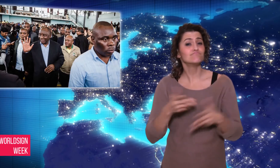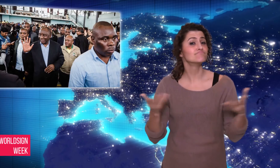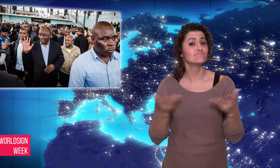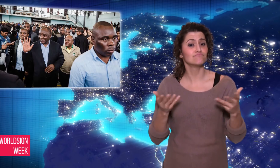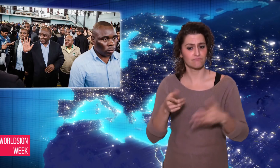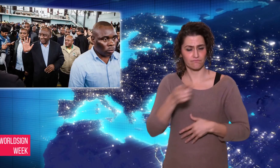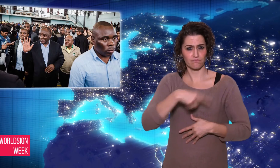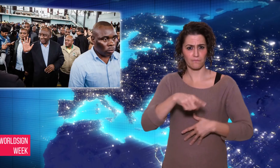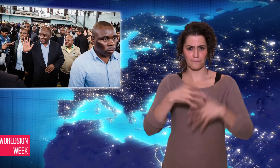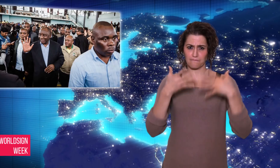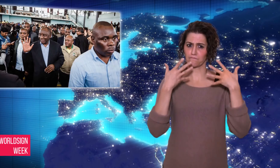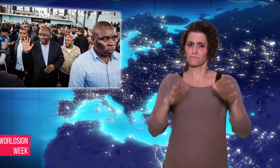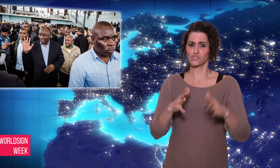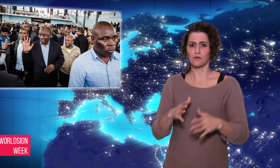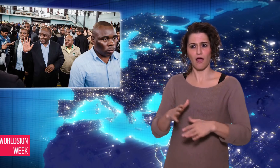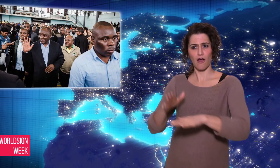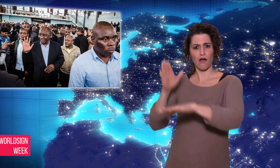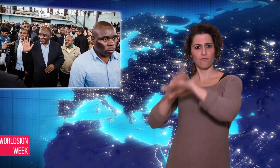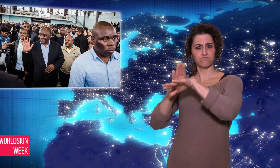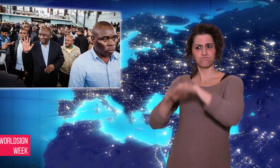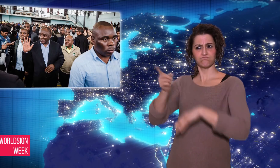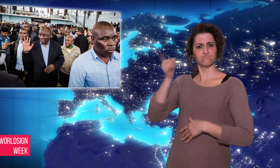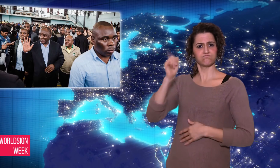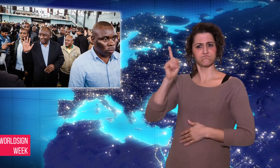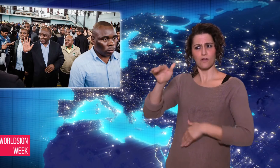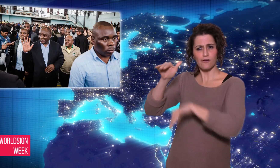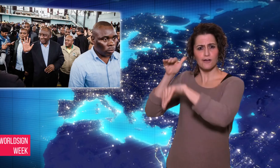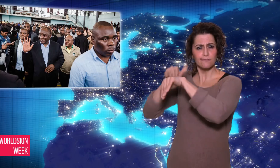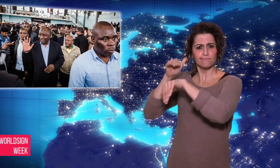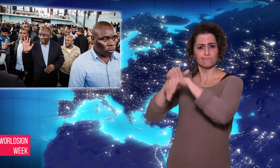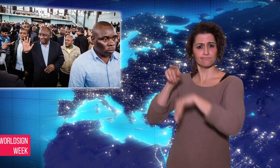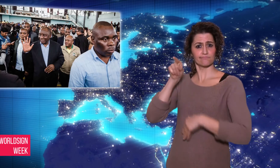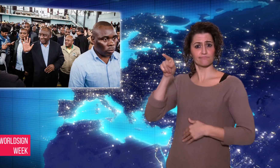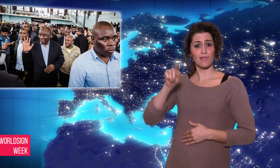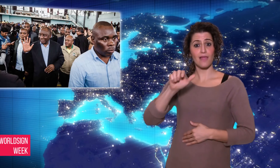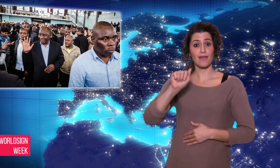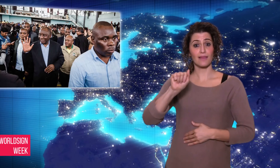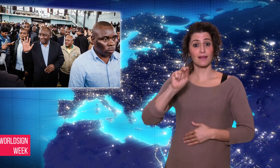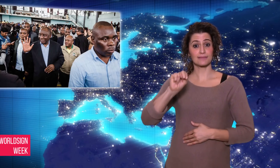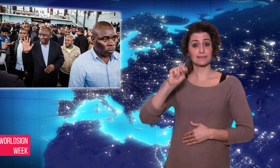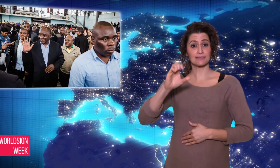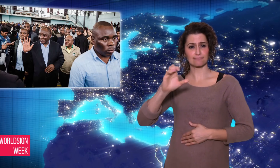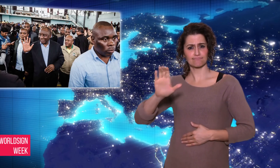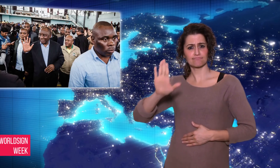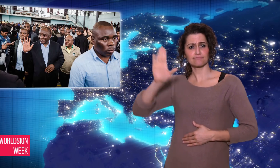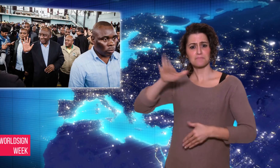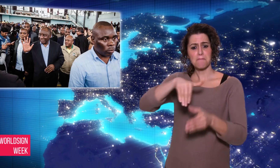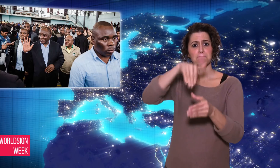members of ANC for rampant